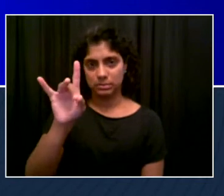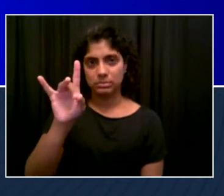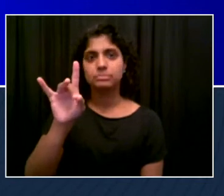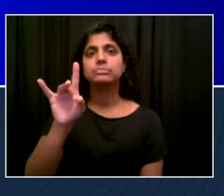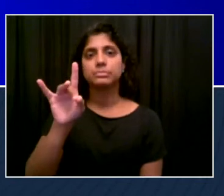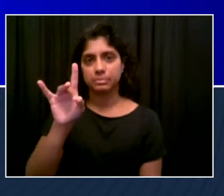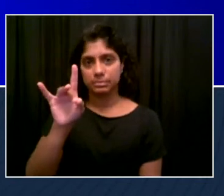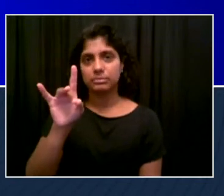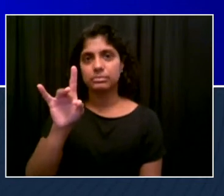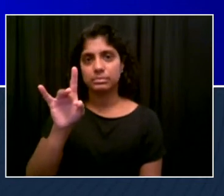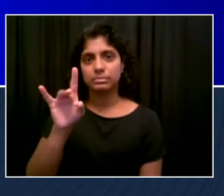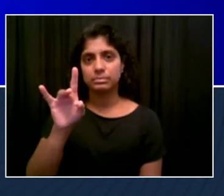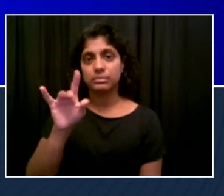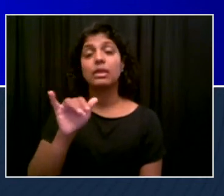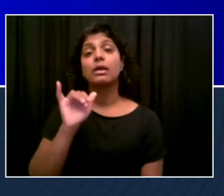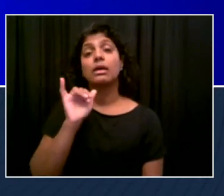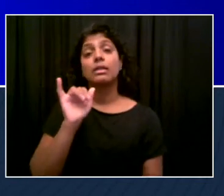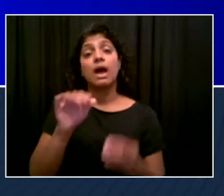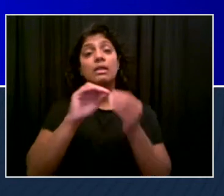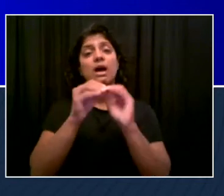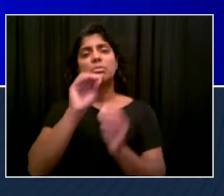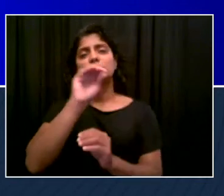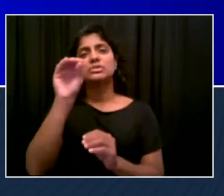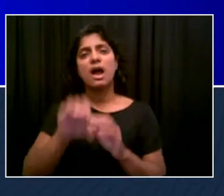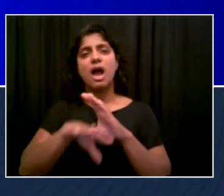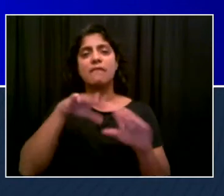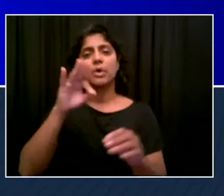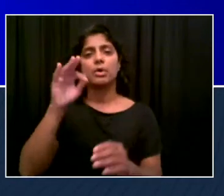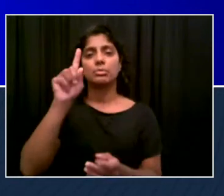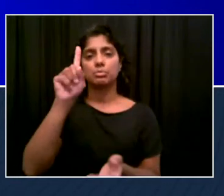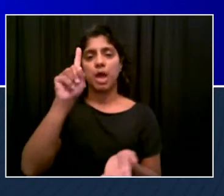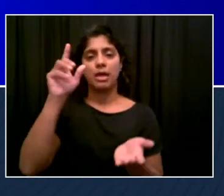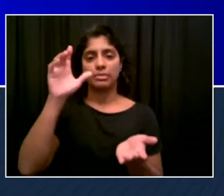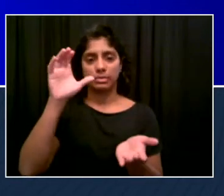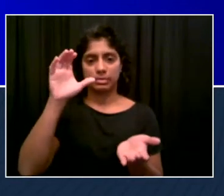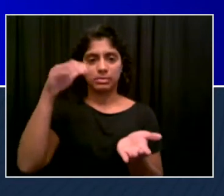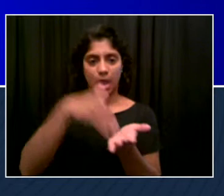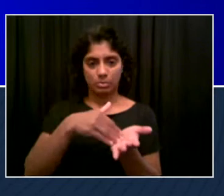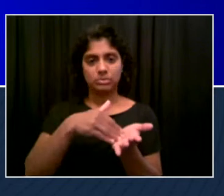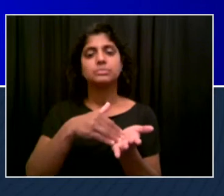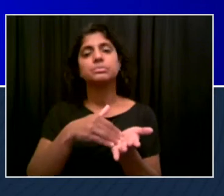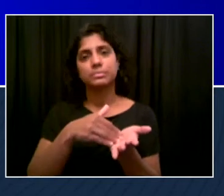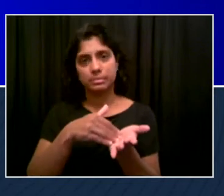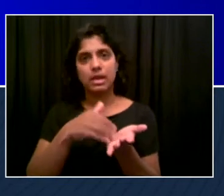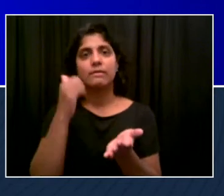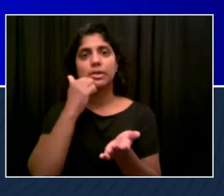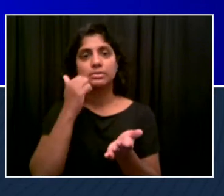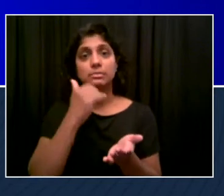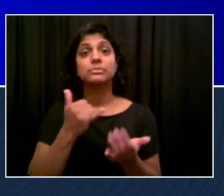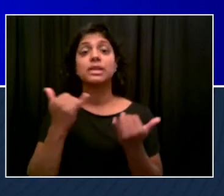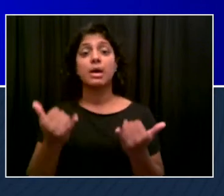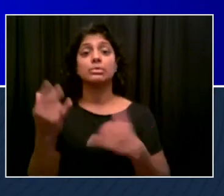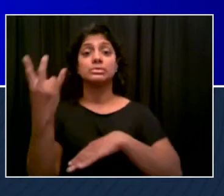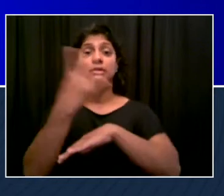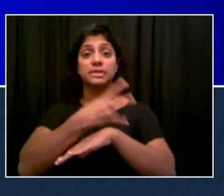HOSPITALIZATION RATE 100,000 SO IT REMAINS